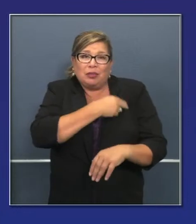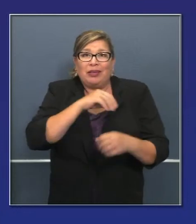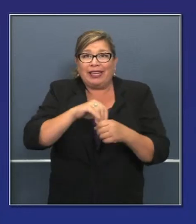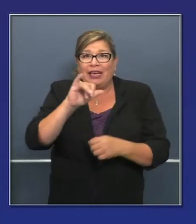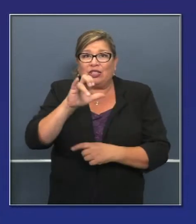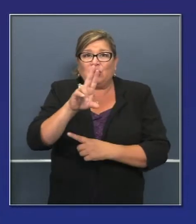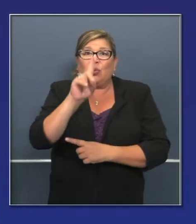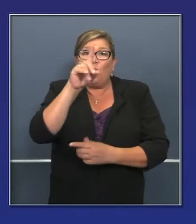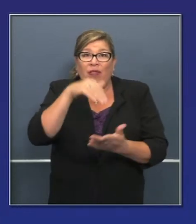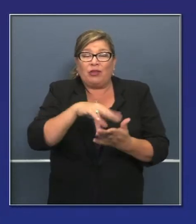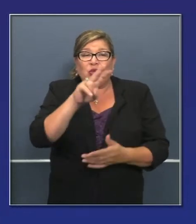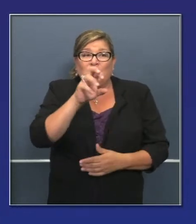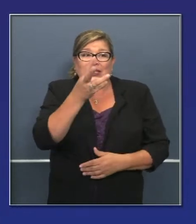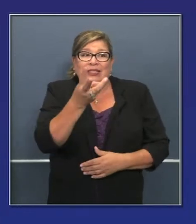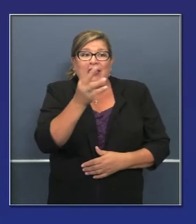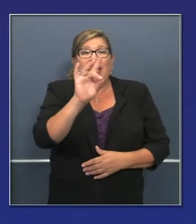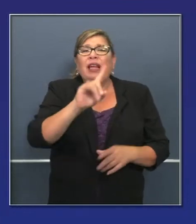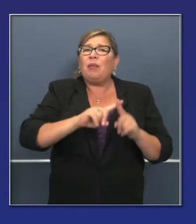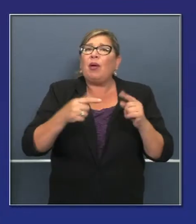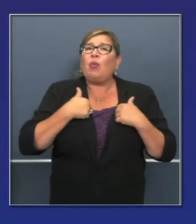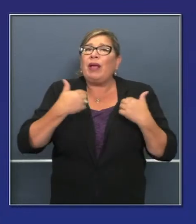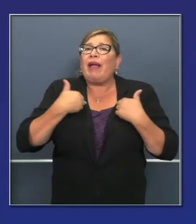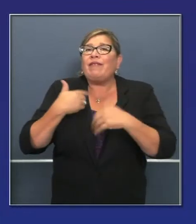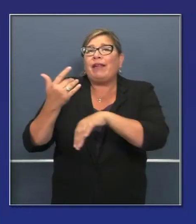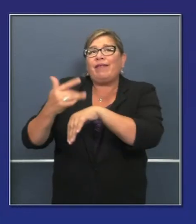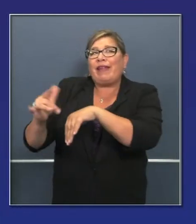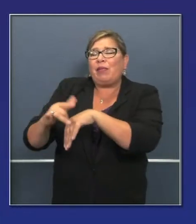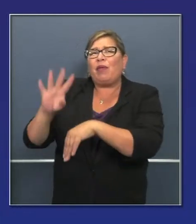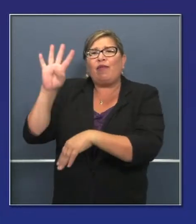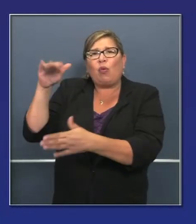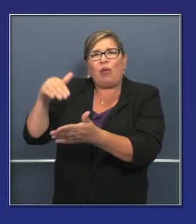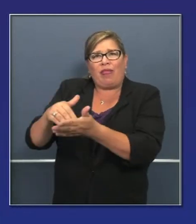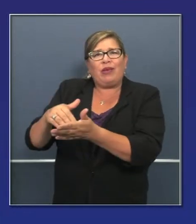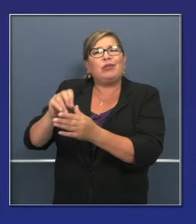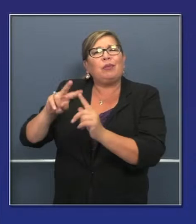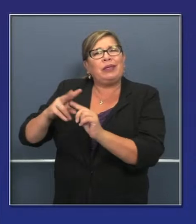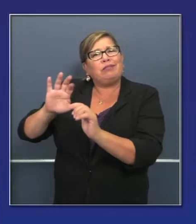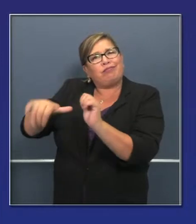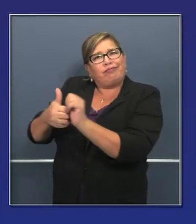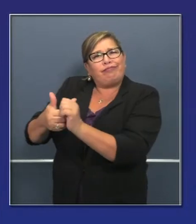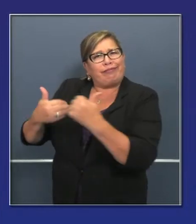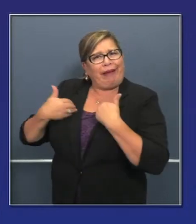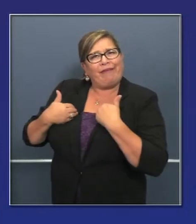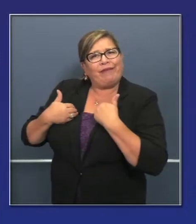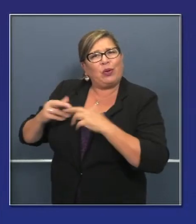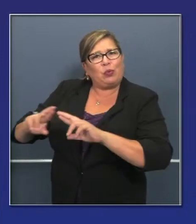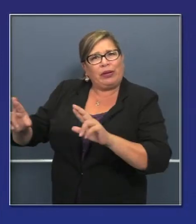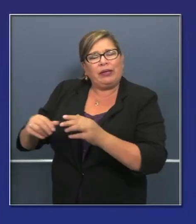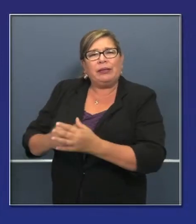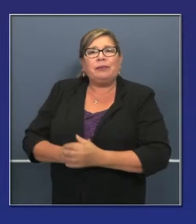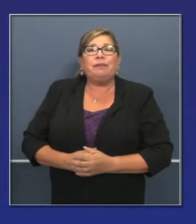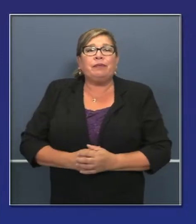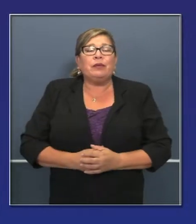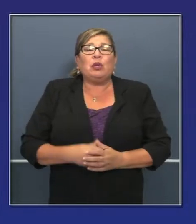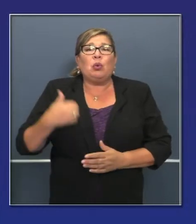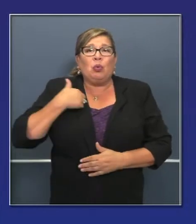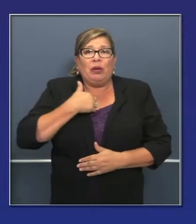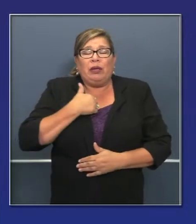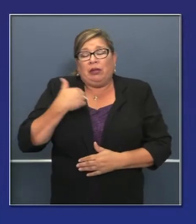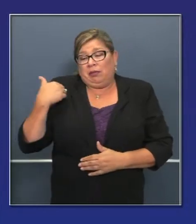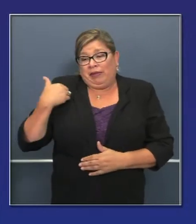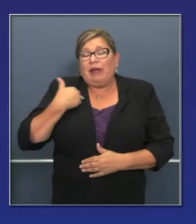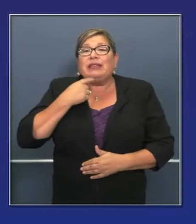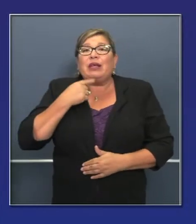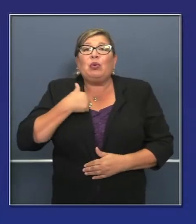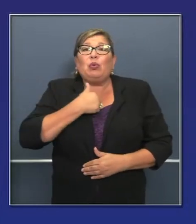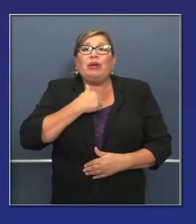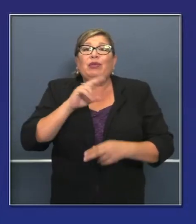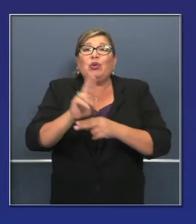we stated that we roughly 28 percent of our total ICU capacity was being utilized it's about 30